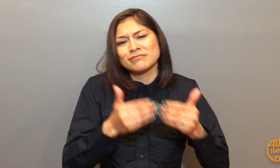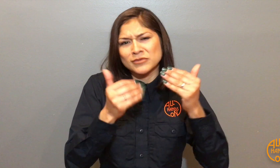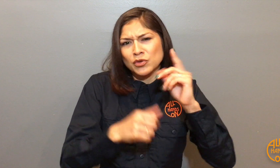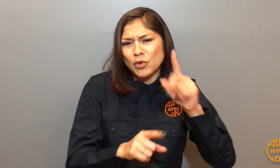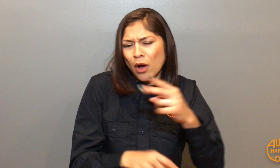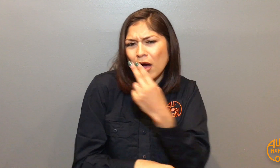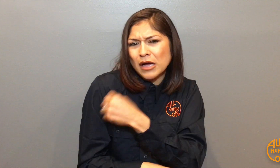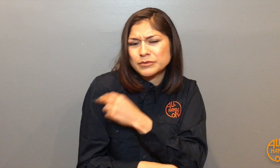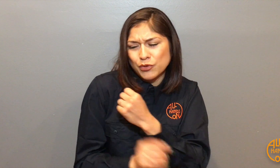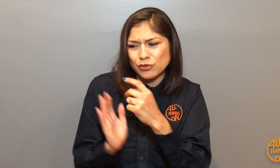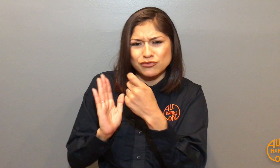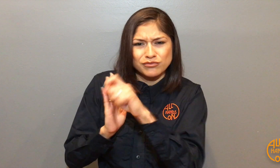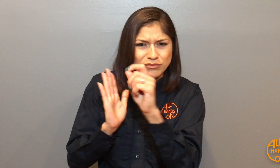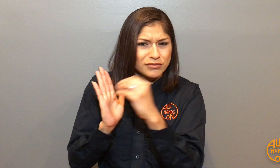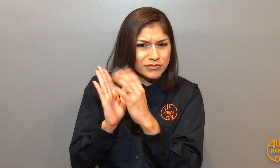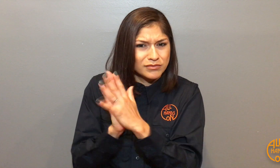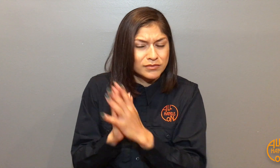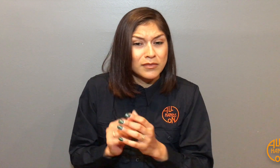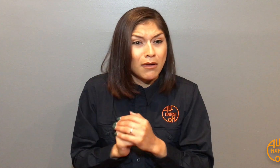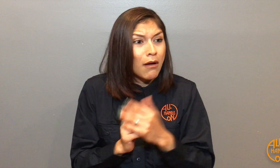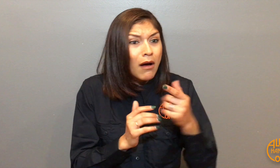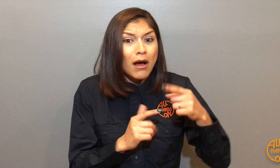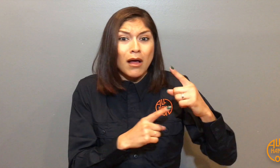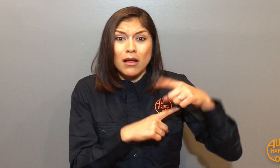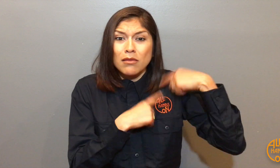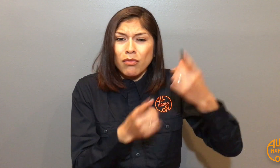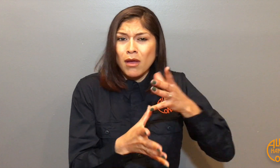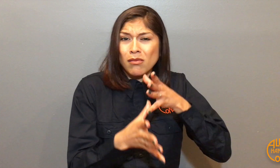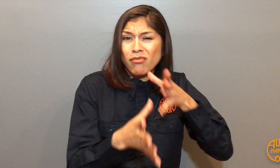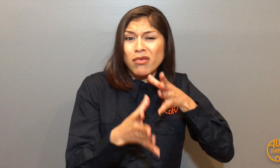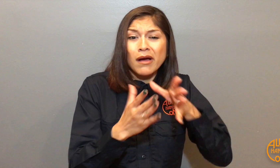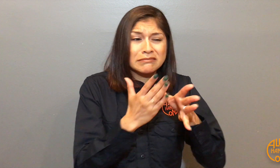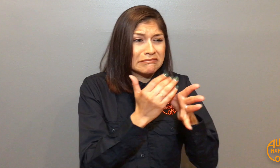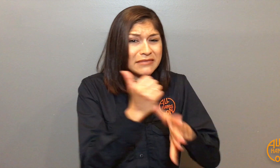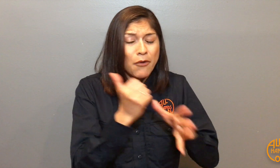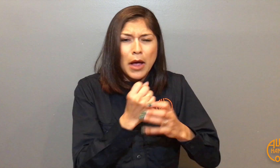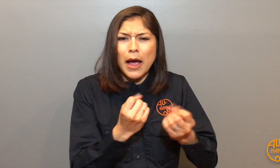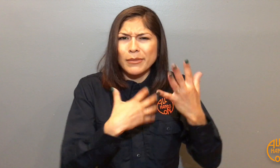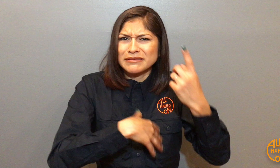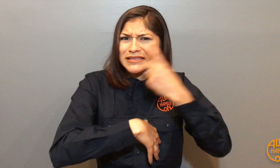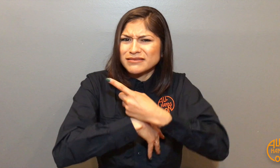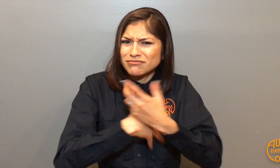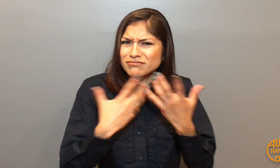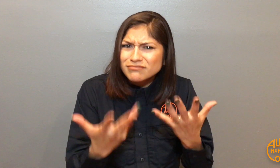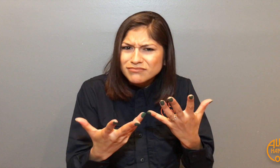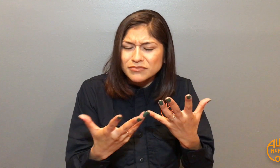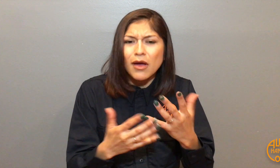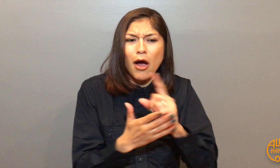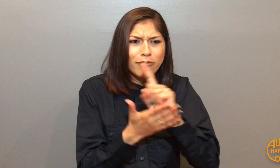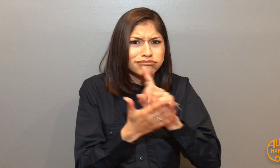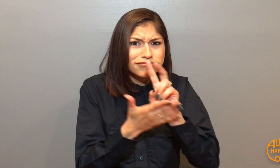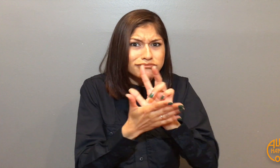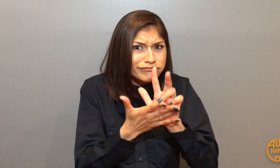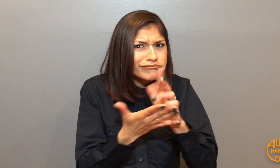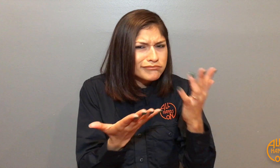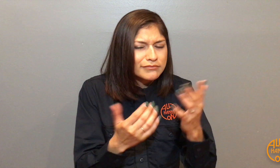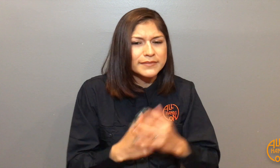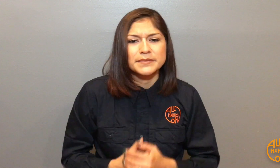and it's been non-stop for hours or days that would be something you would document